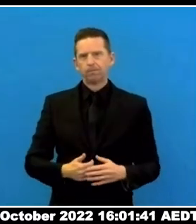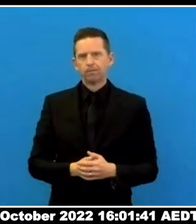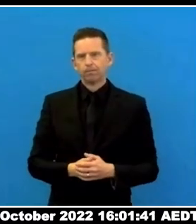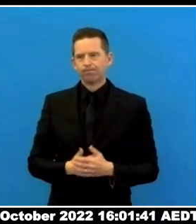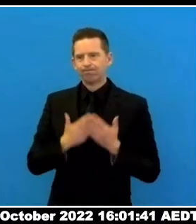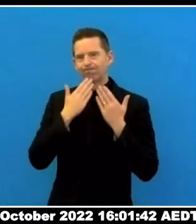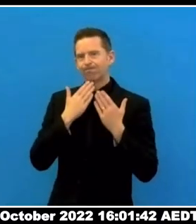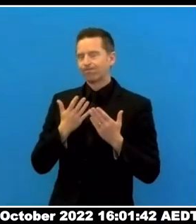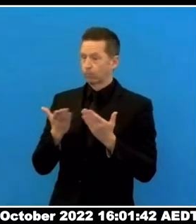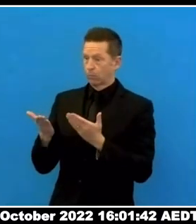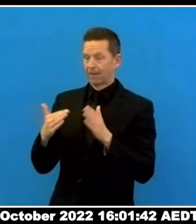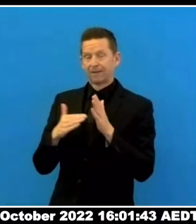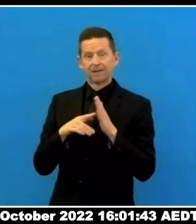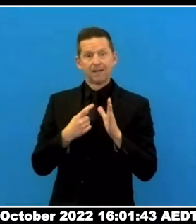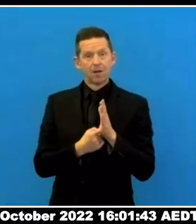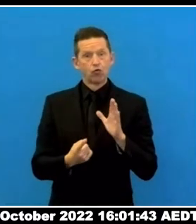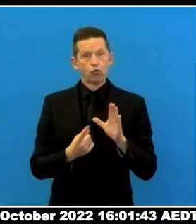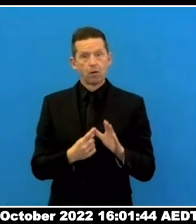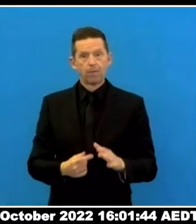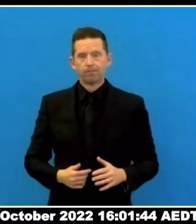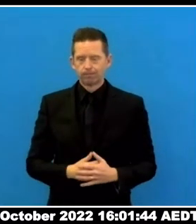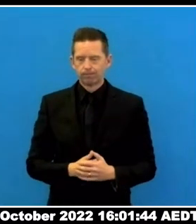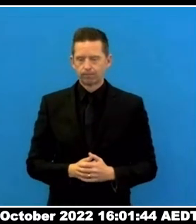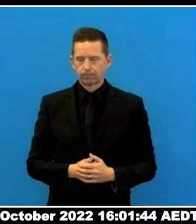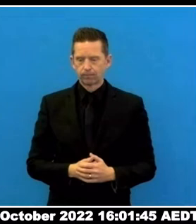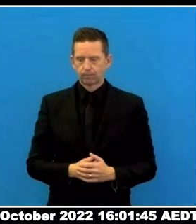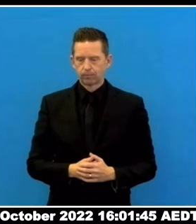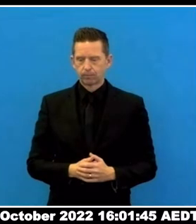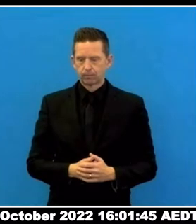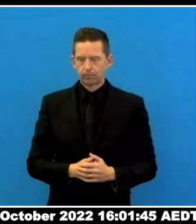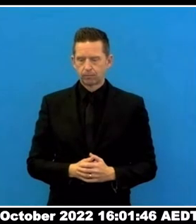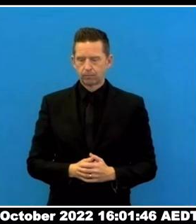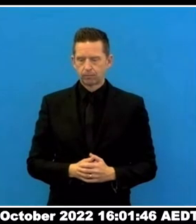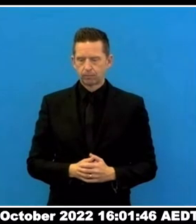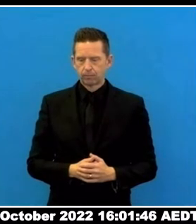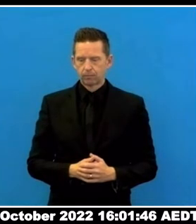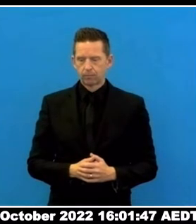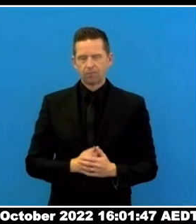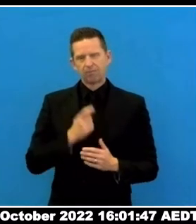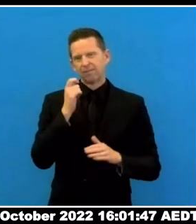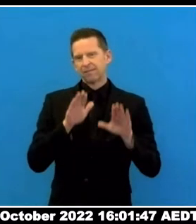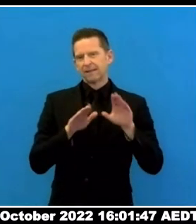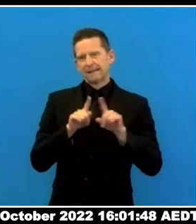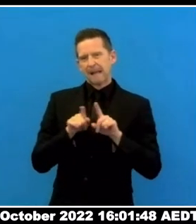Zara? I think it's similar to what Eman said, that, you know,